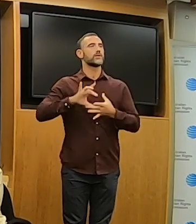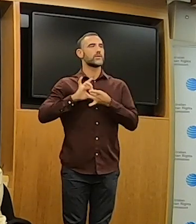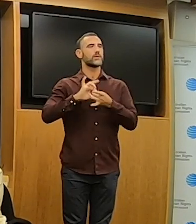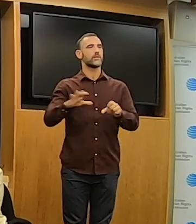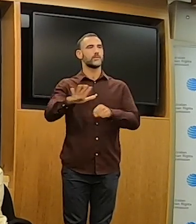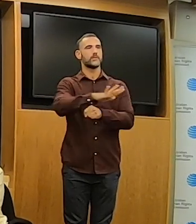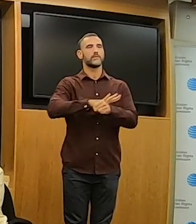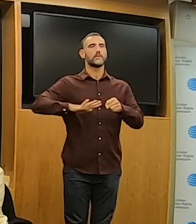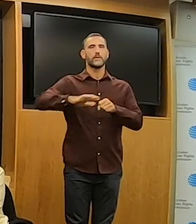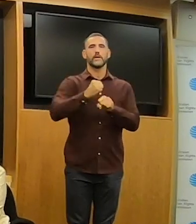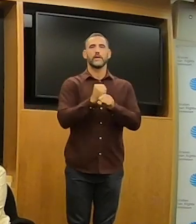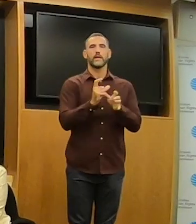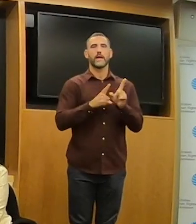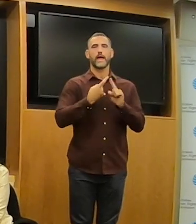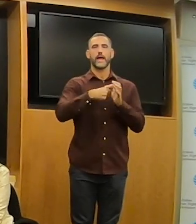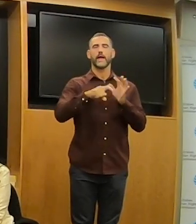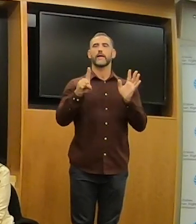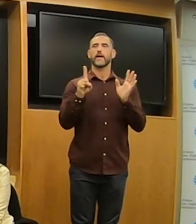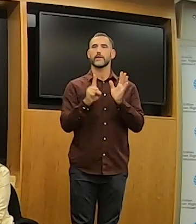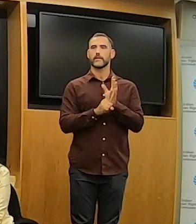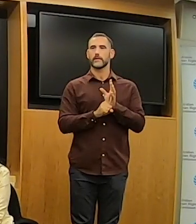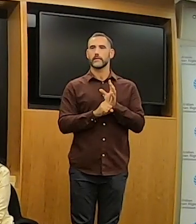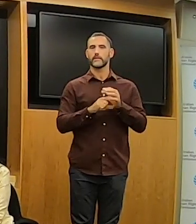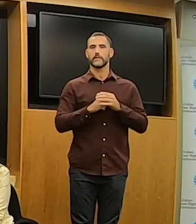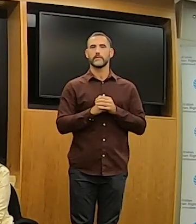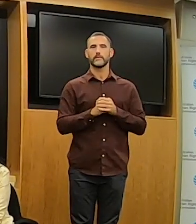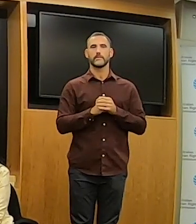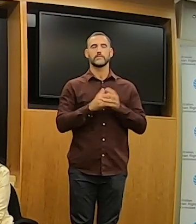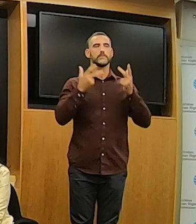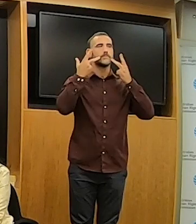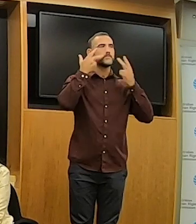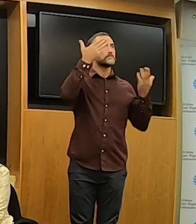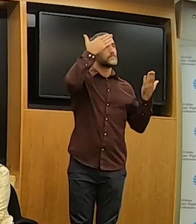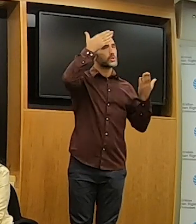of the Eora Nation and I pay tribute to the elders